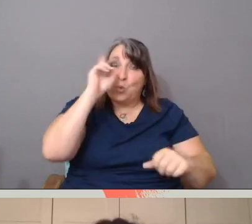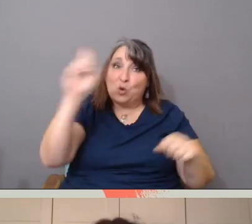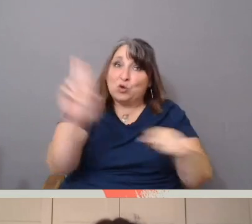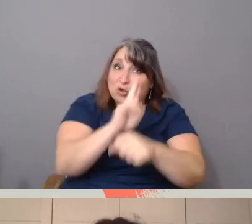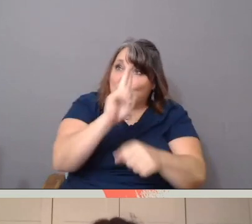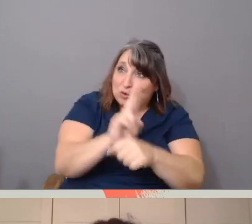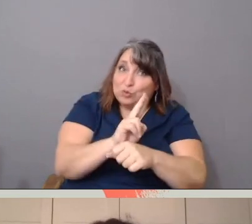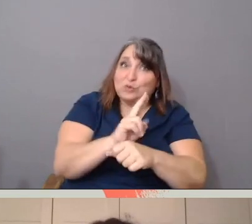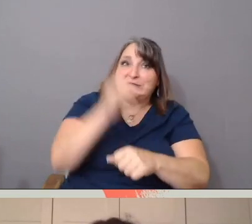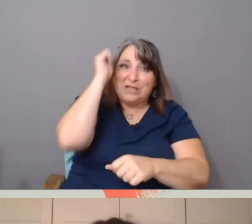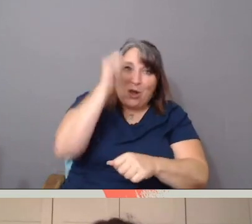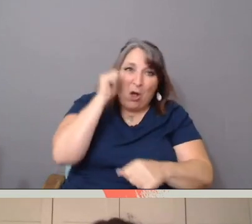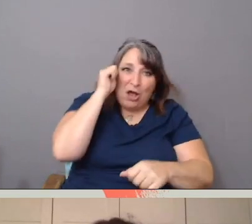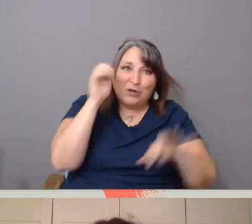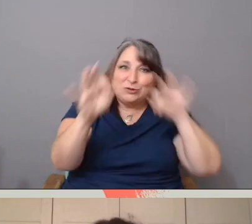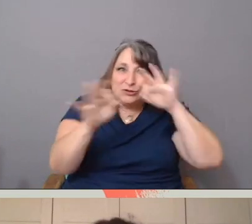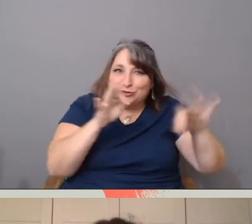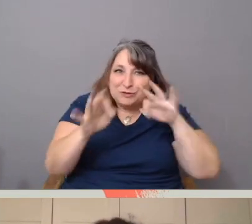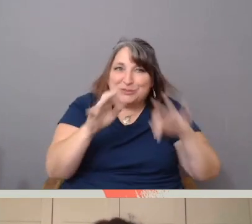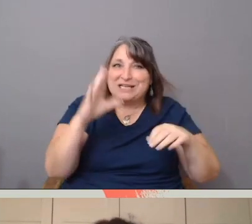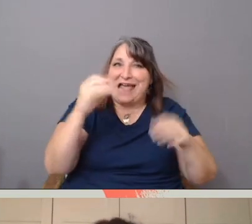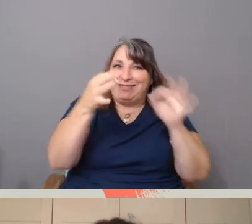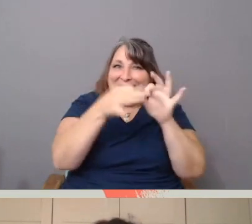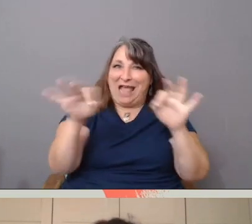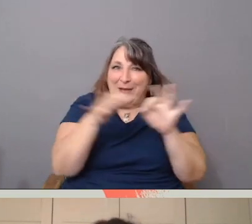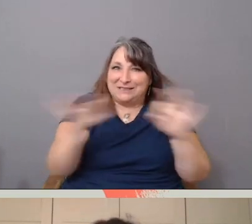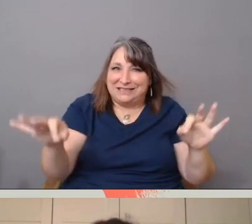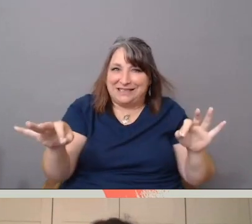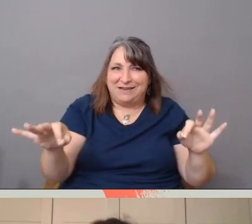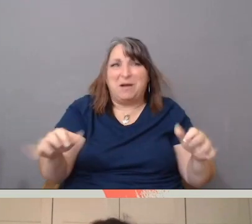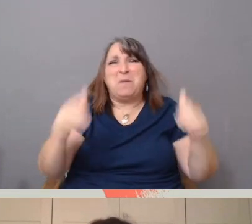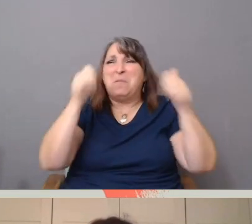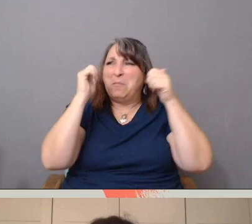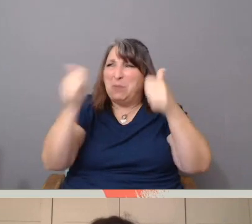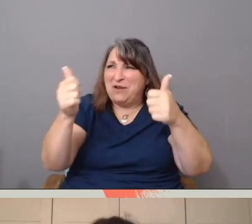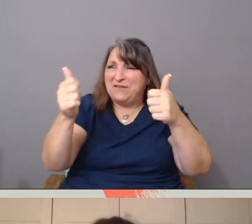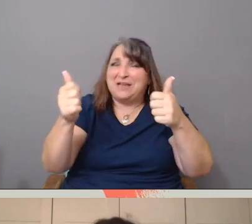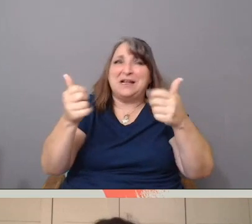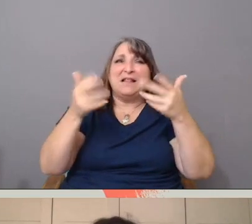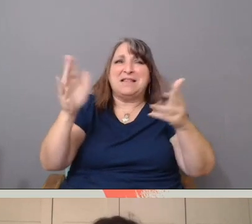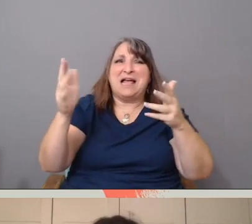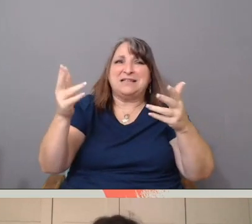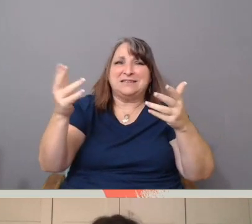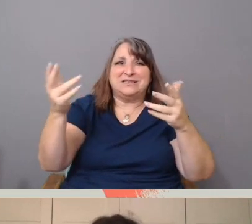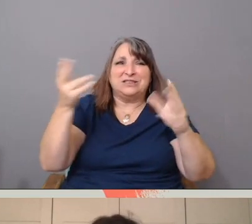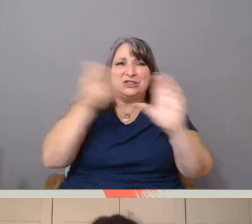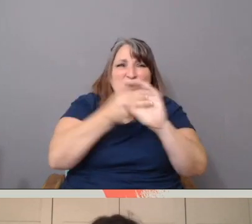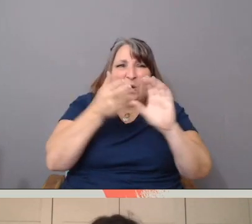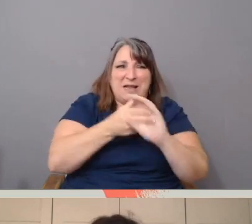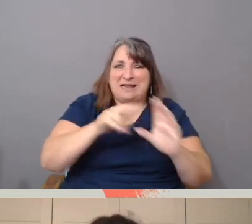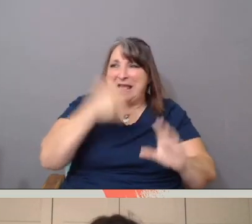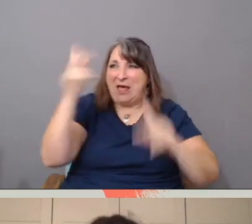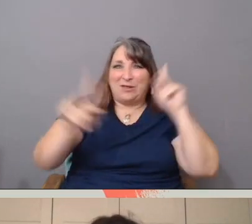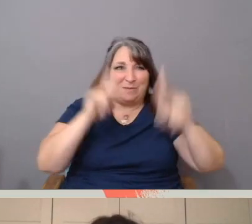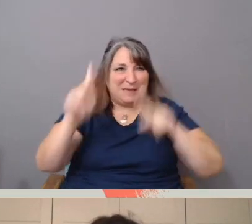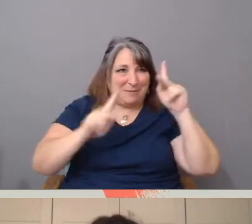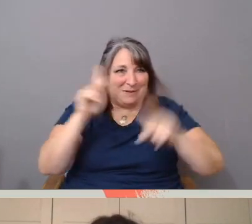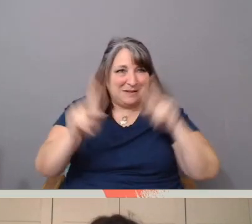Right, which is really a perfect-- let's bring everybody else. Let's save the Denise clip, because I think, actually, you rightly nailed, and we're getting some [AUDIO OUT]